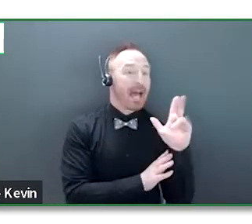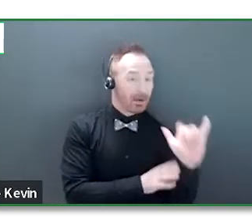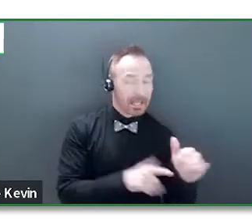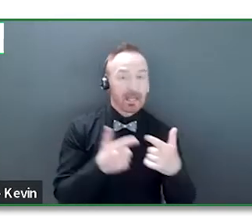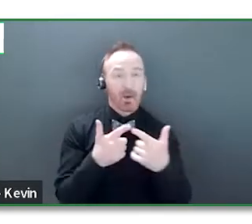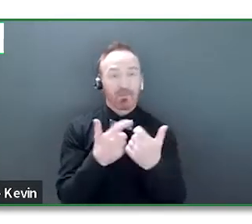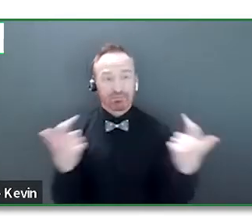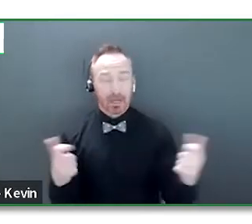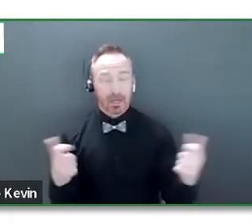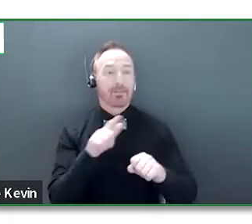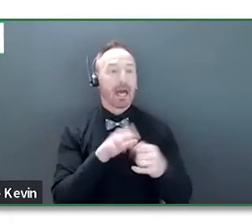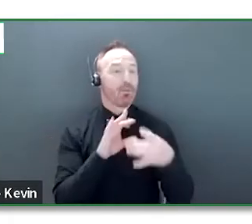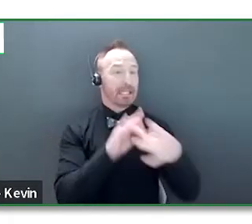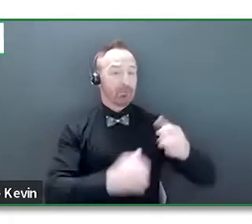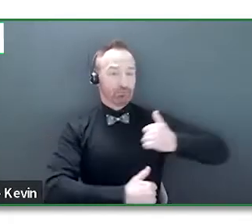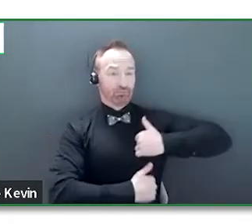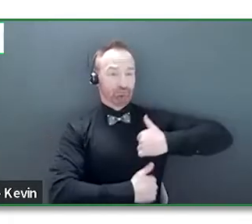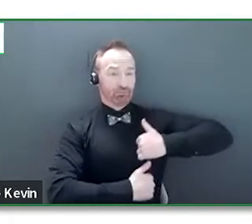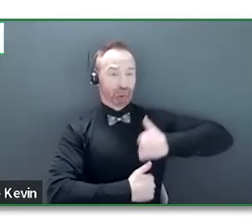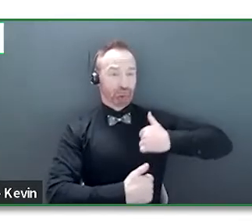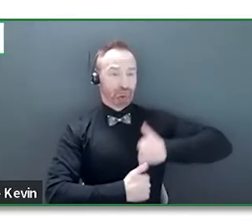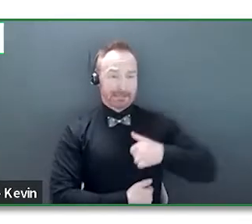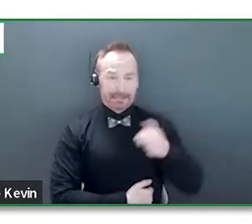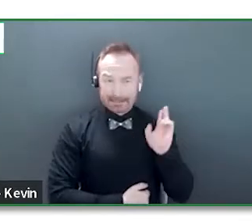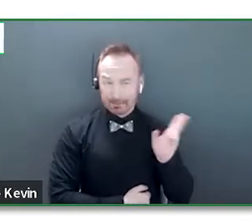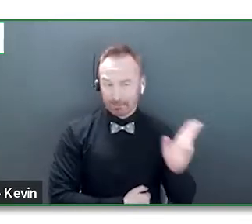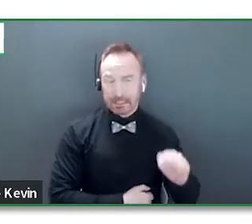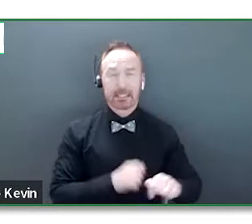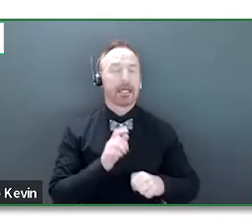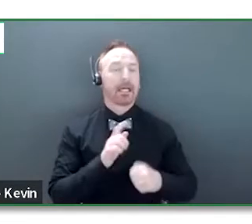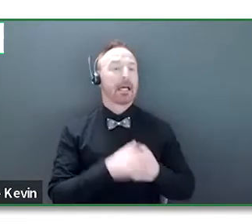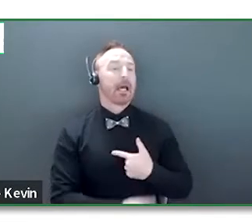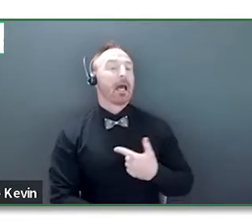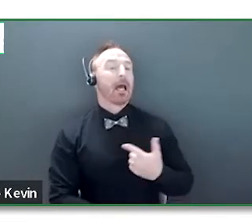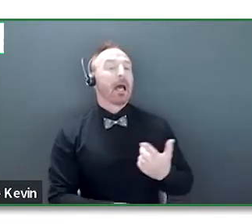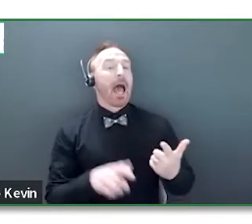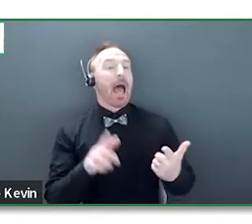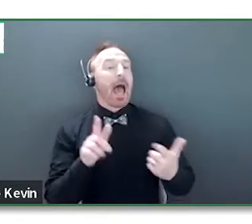military history fortifications. We've got plenty of